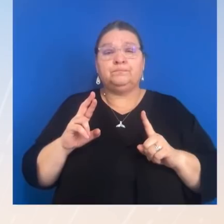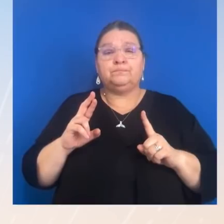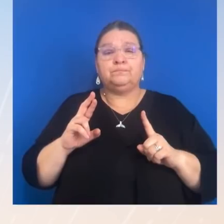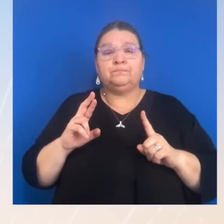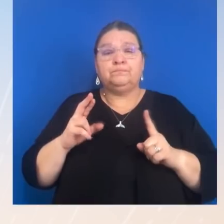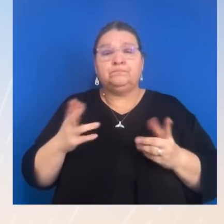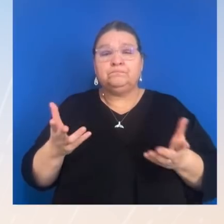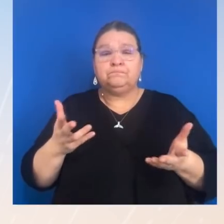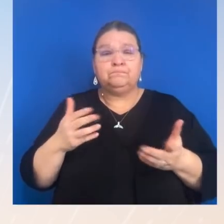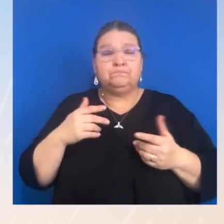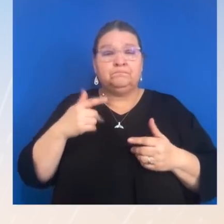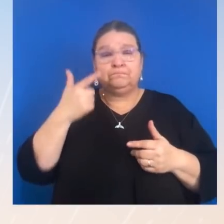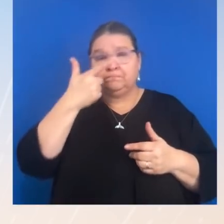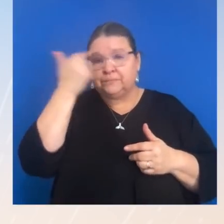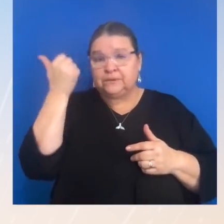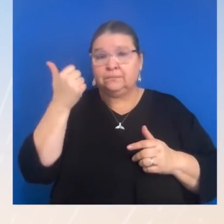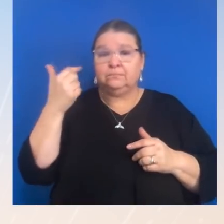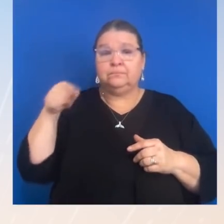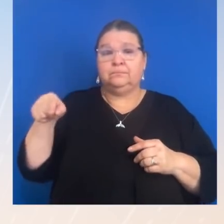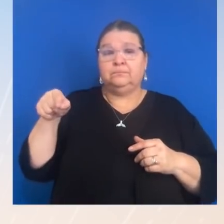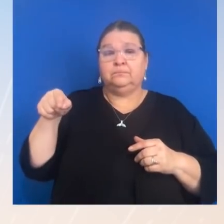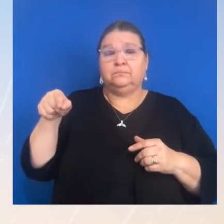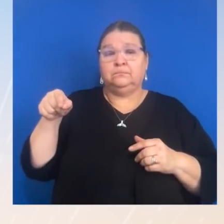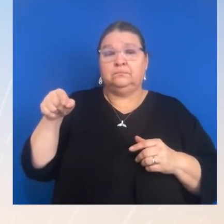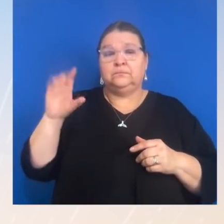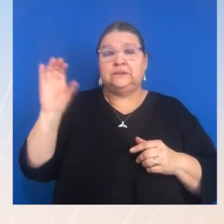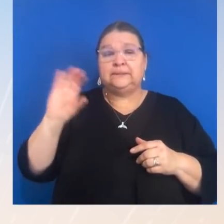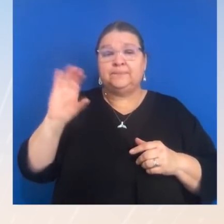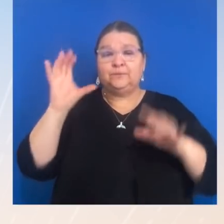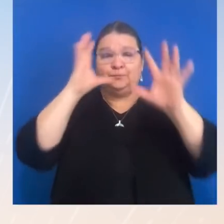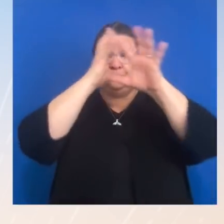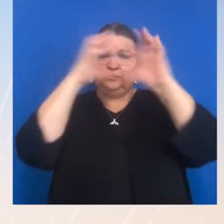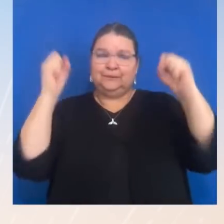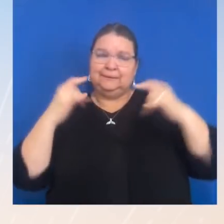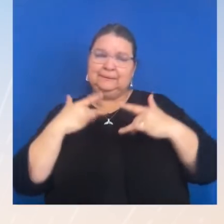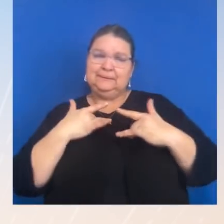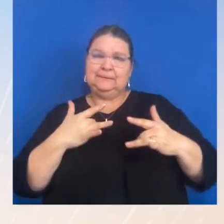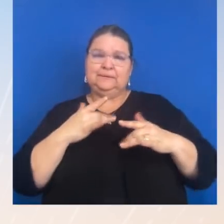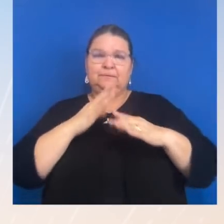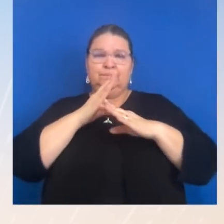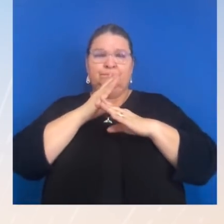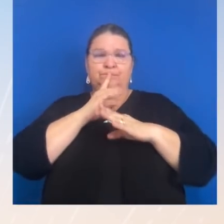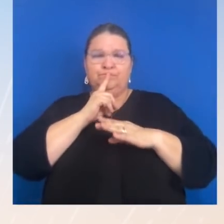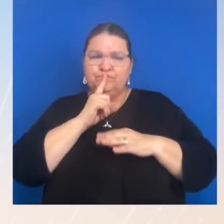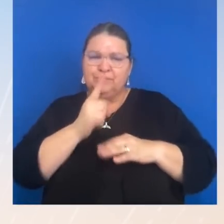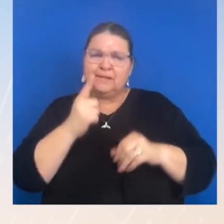Ms. Psaki: I'm happy to check and see if there's any more details we can provide on our diplomatic engagements.